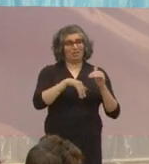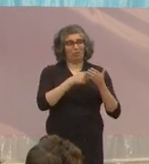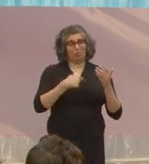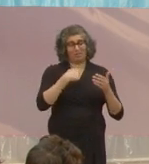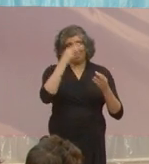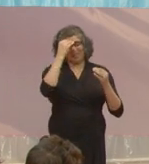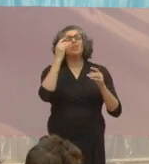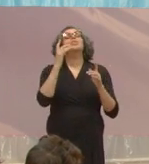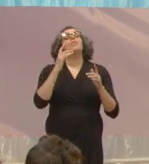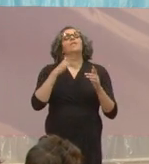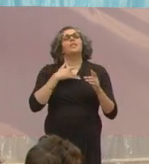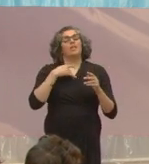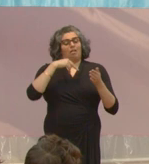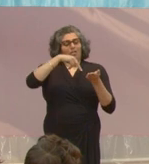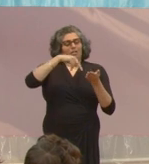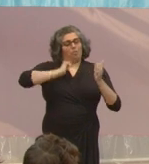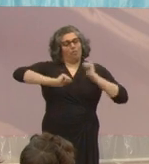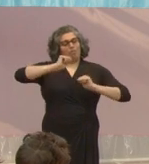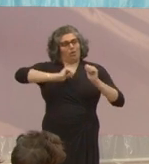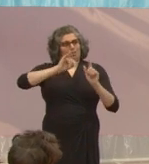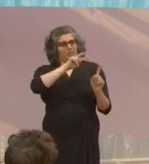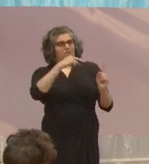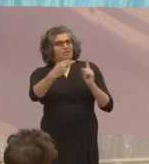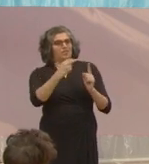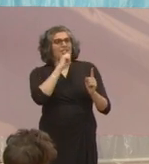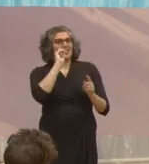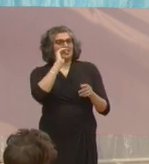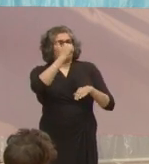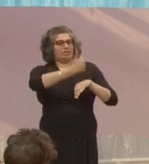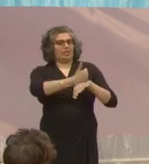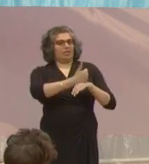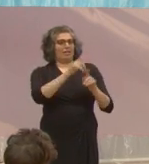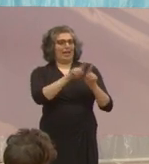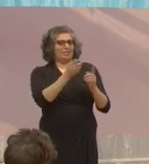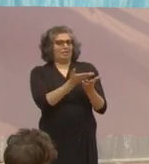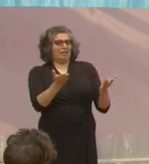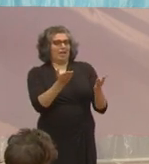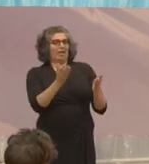performance in that way doesn't sit in object hood. Is there is a different choice.